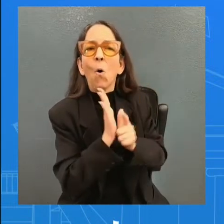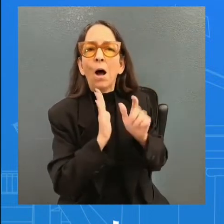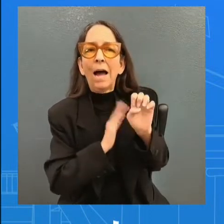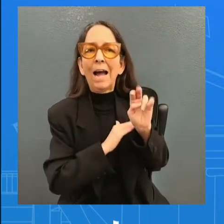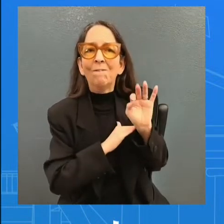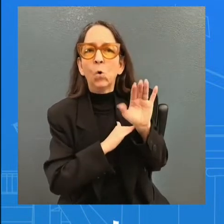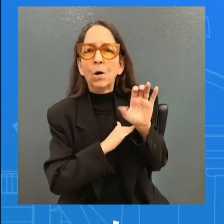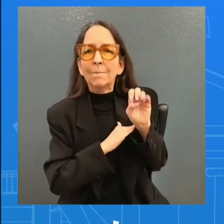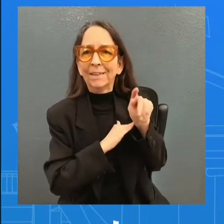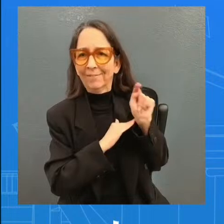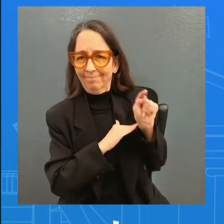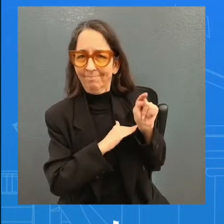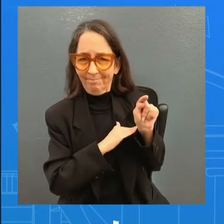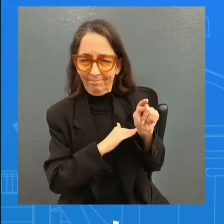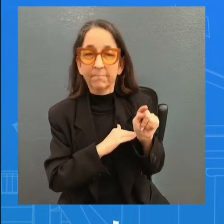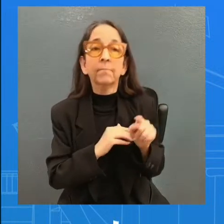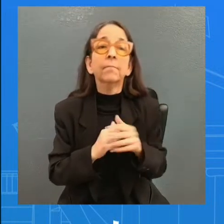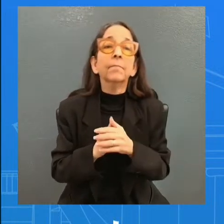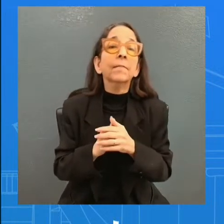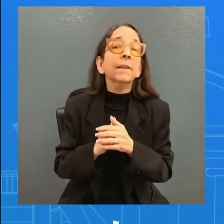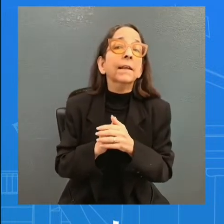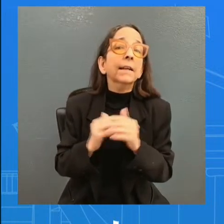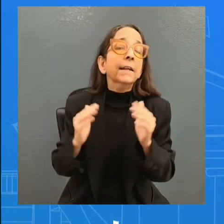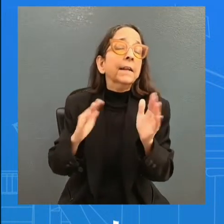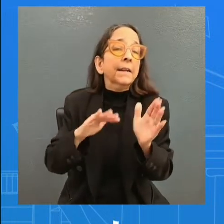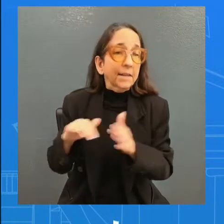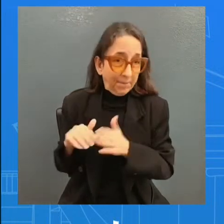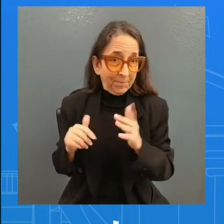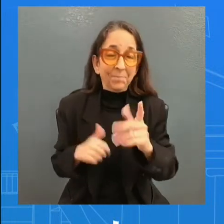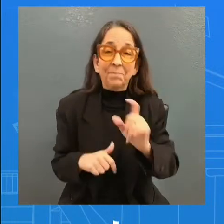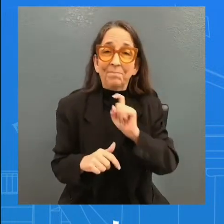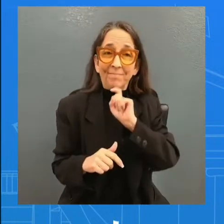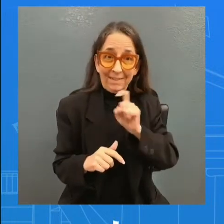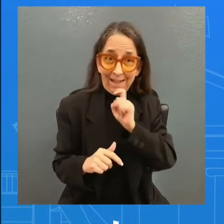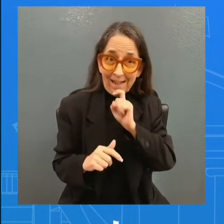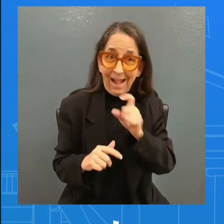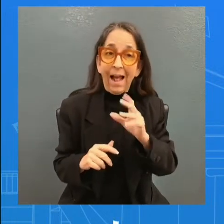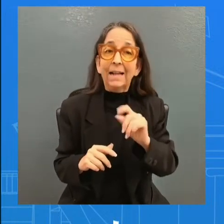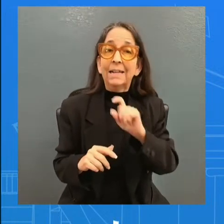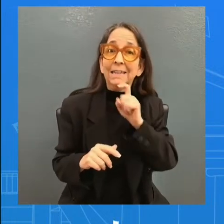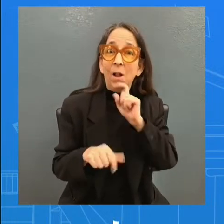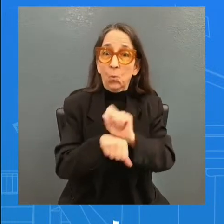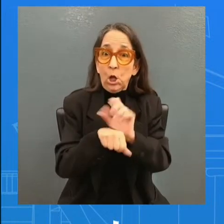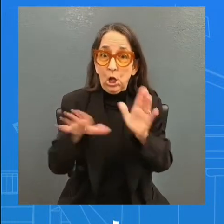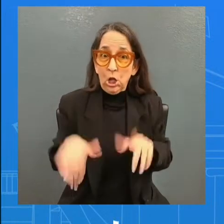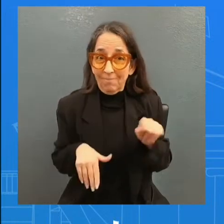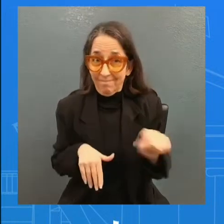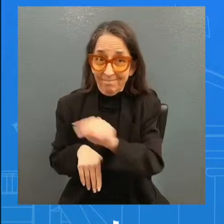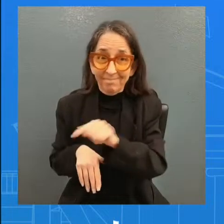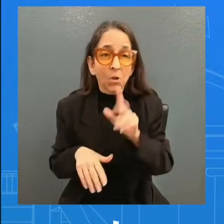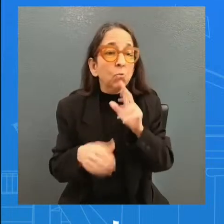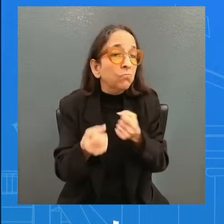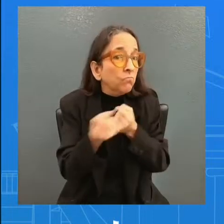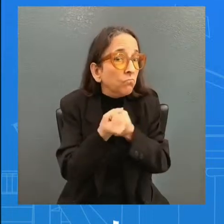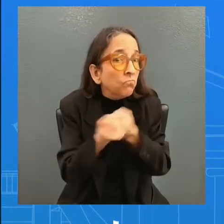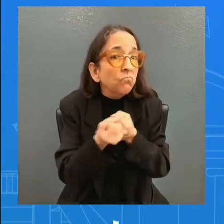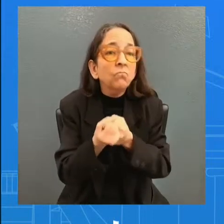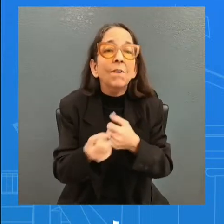powering our autos, our infrastructure, our defense. Without domestic steel production and domestic steelworkers,